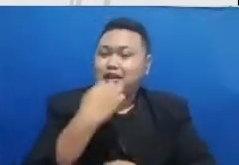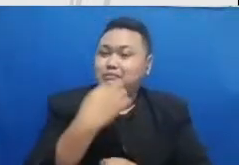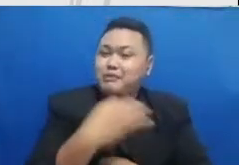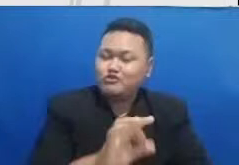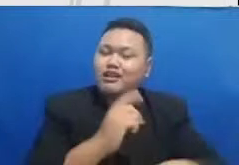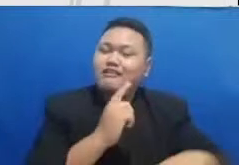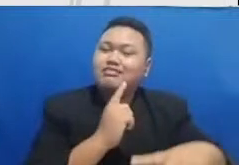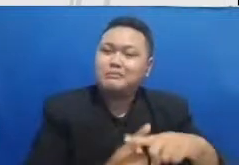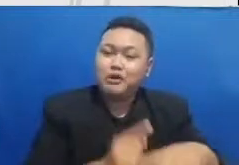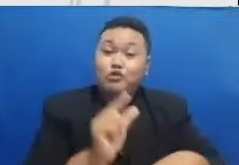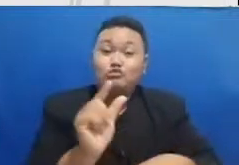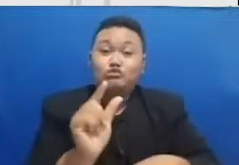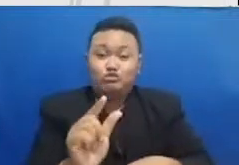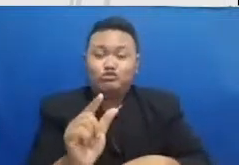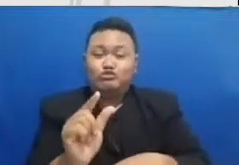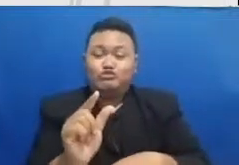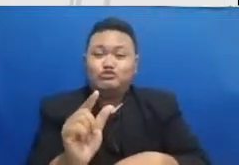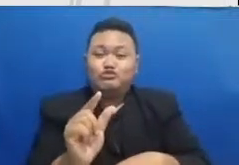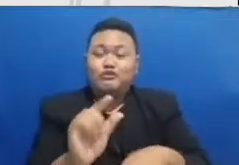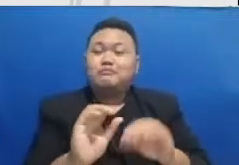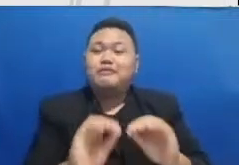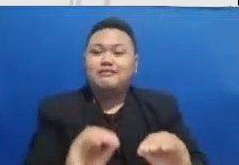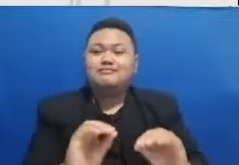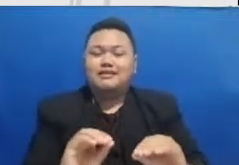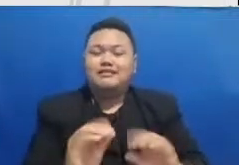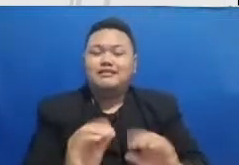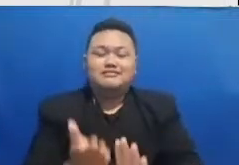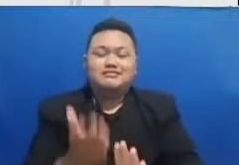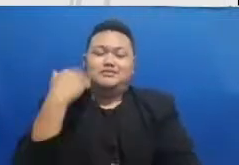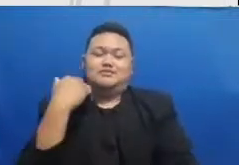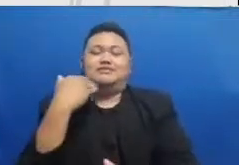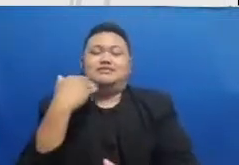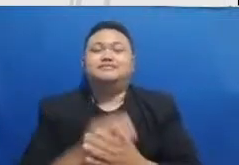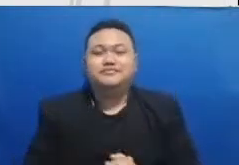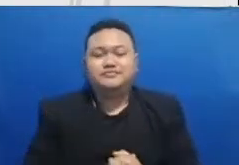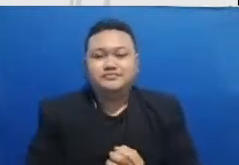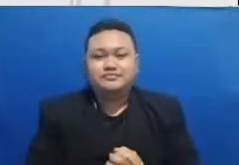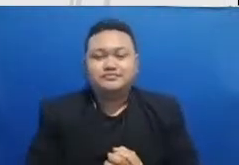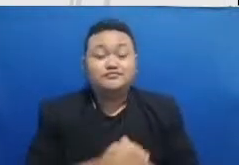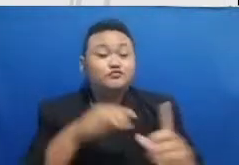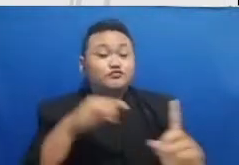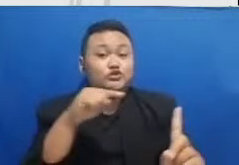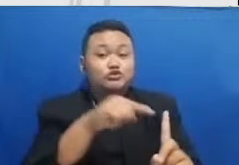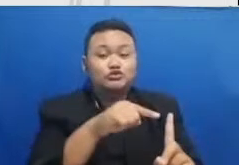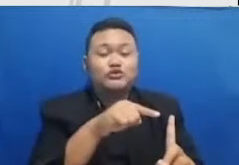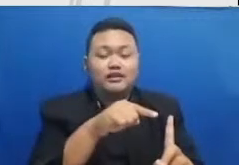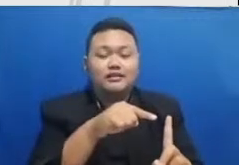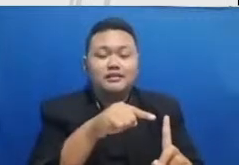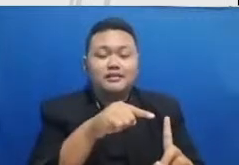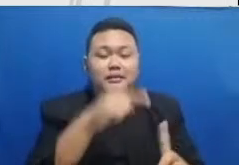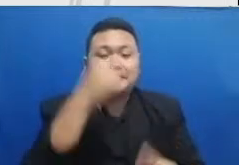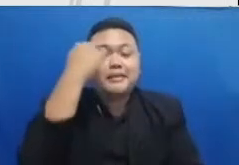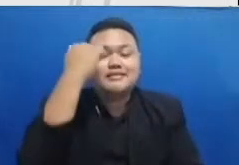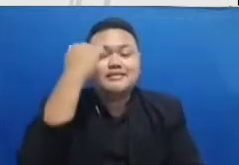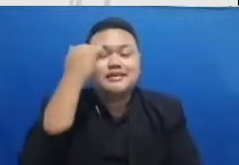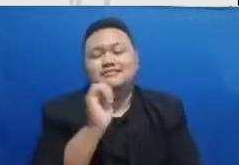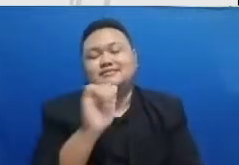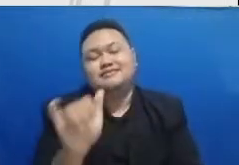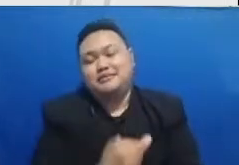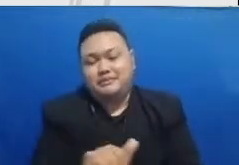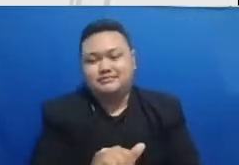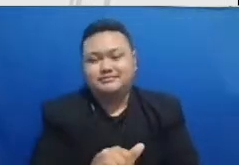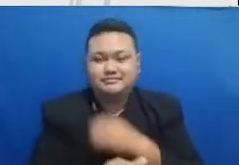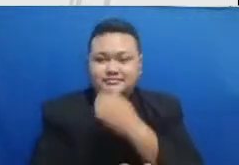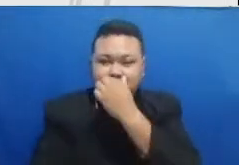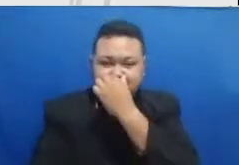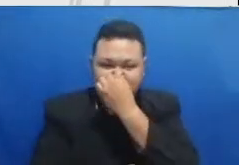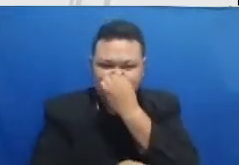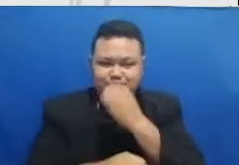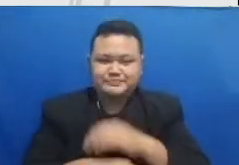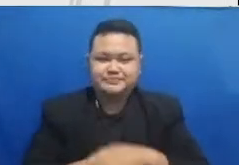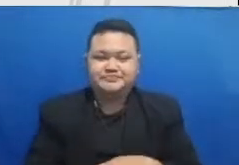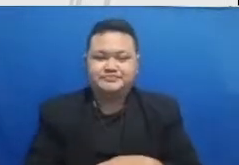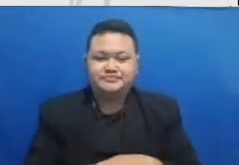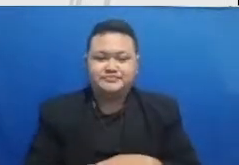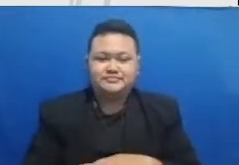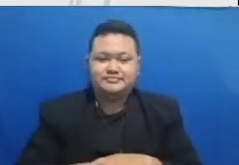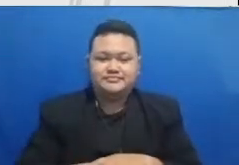learning objectives are still the same as the monkey at the next level, the name is modification